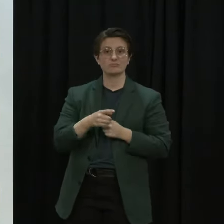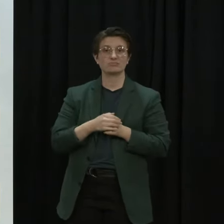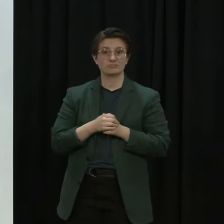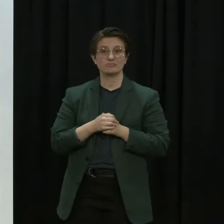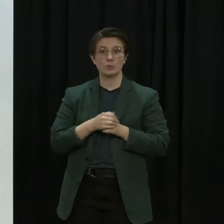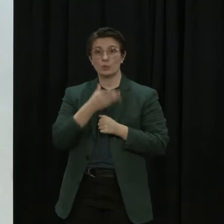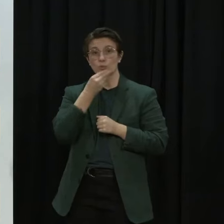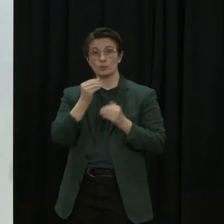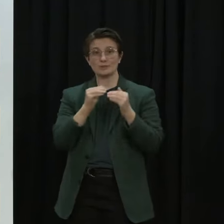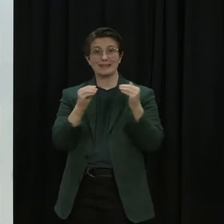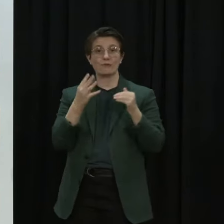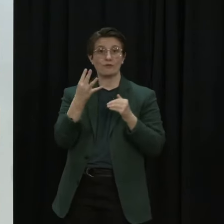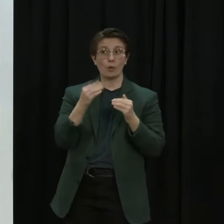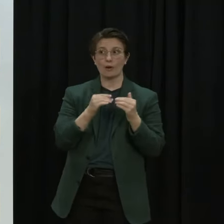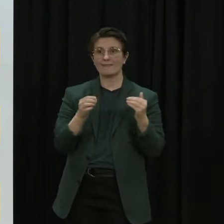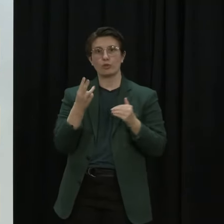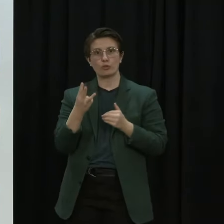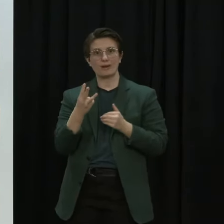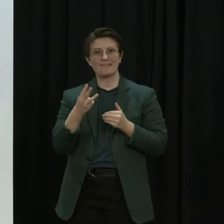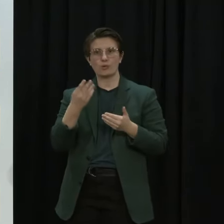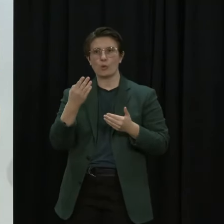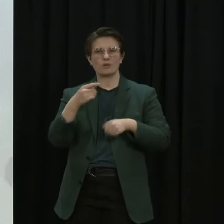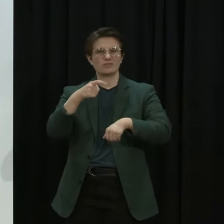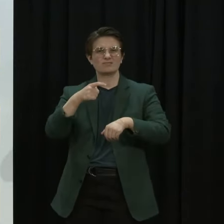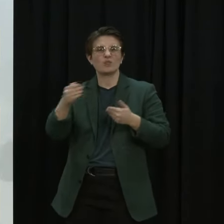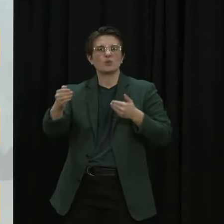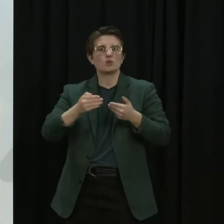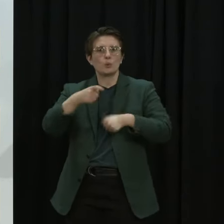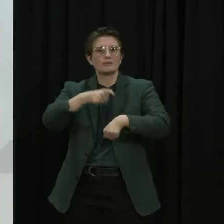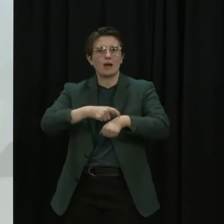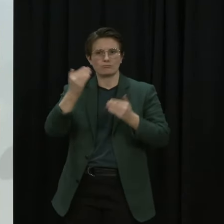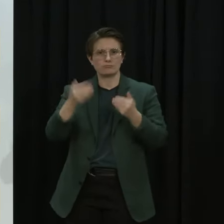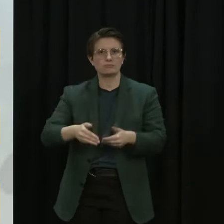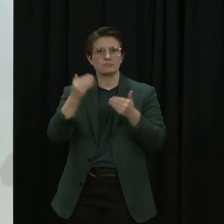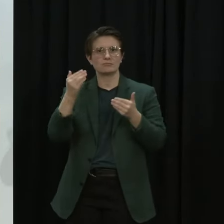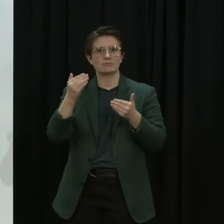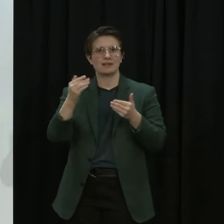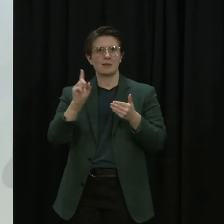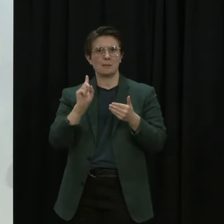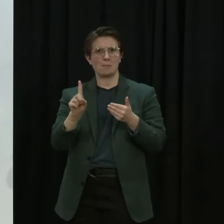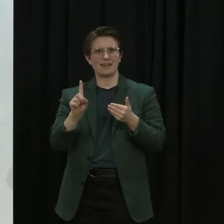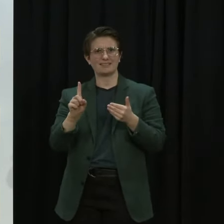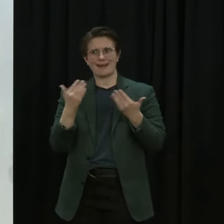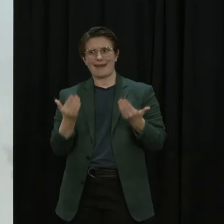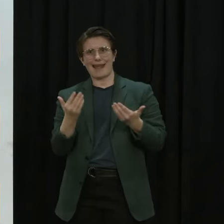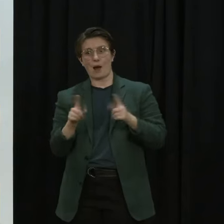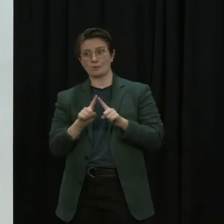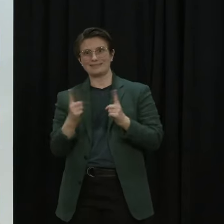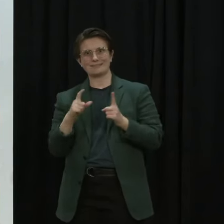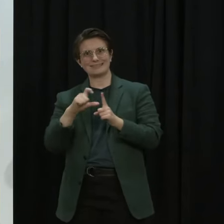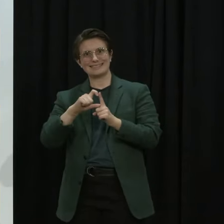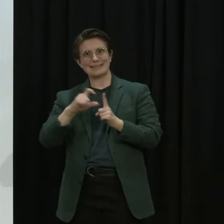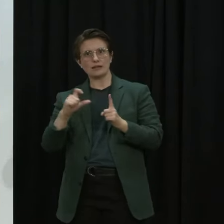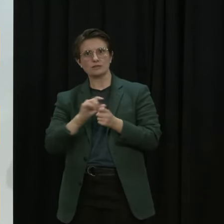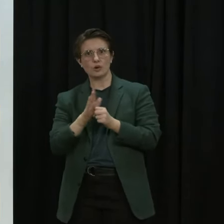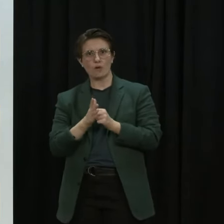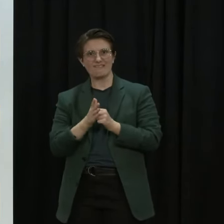level III and four, some of the most stringent restrictions in the world, we have used Level 3 with the original variant for